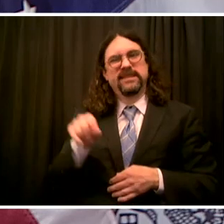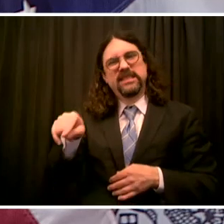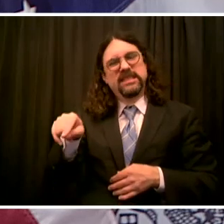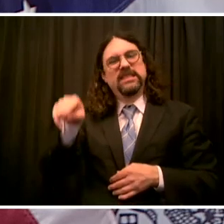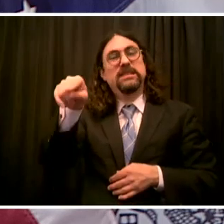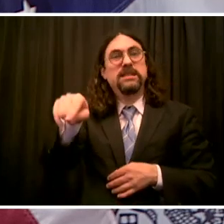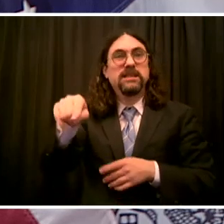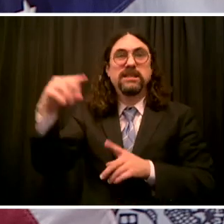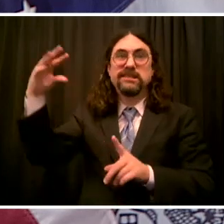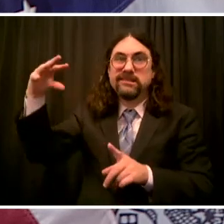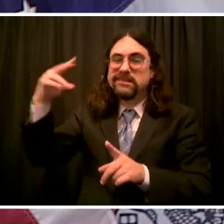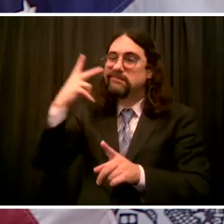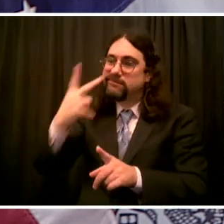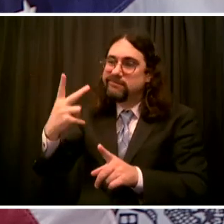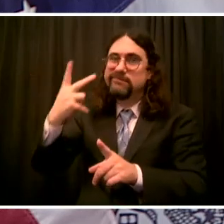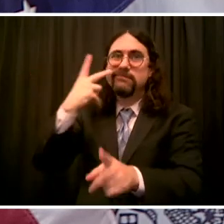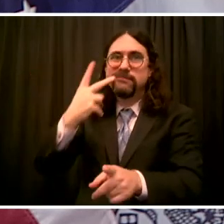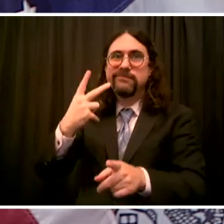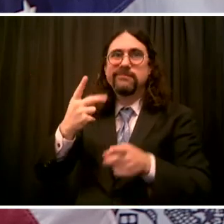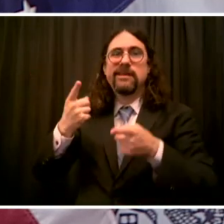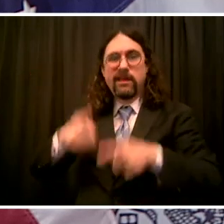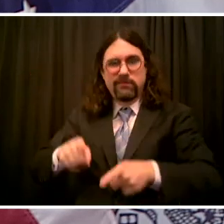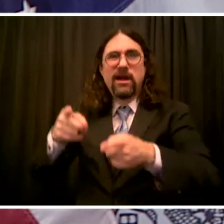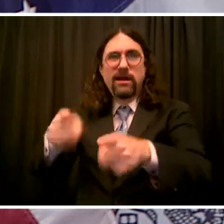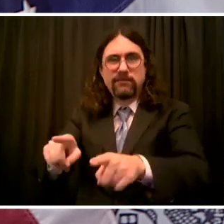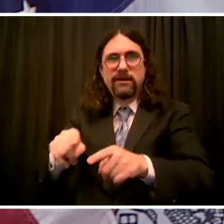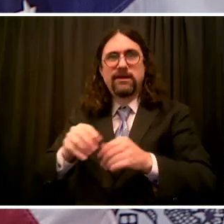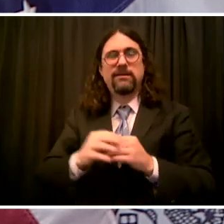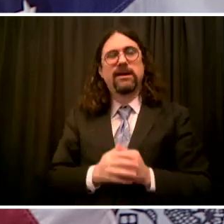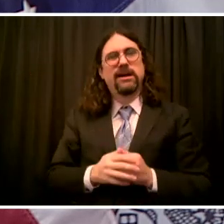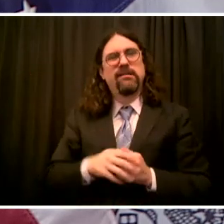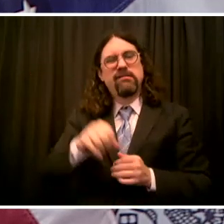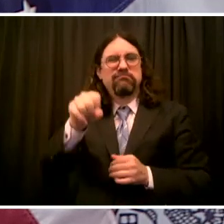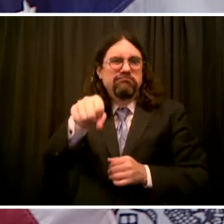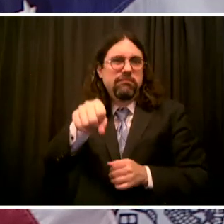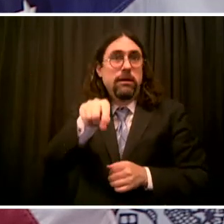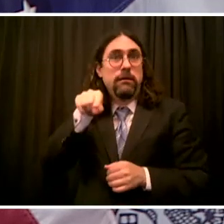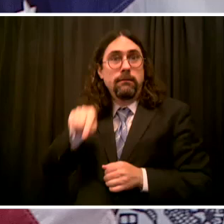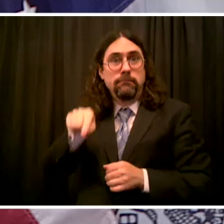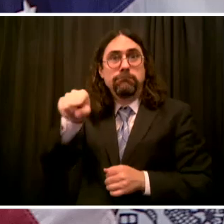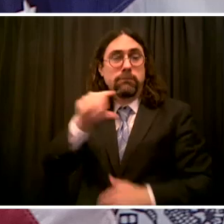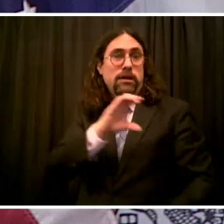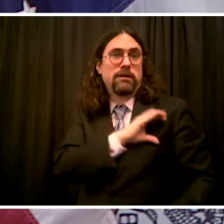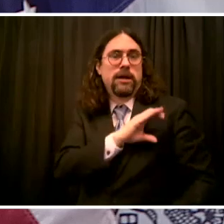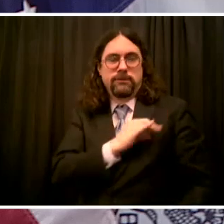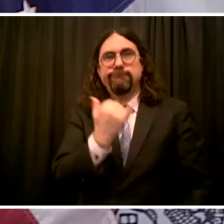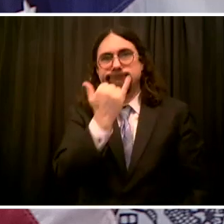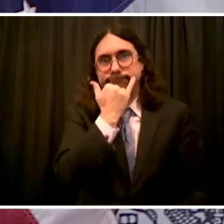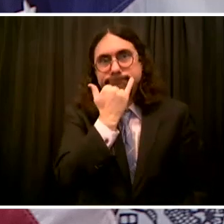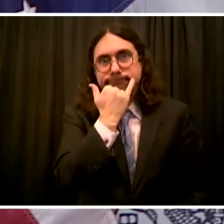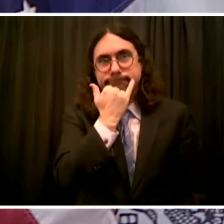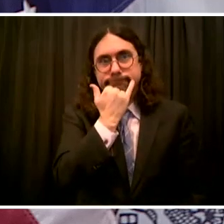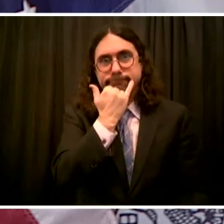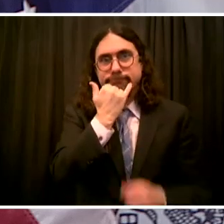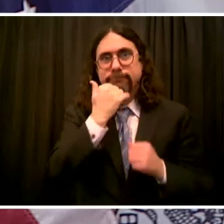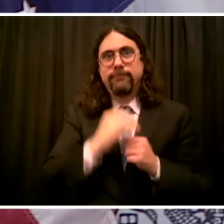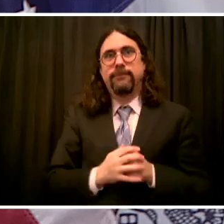FRANKLY, DISTURBING. WHEN YOU HA AVE